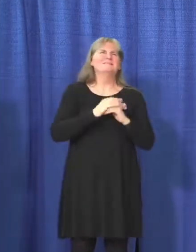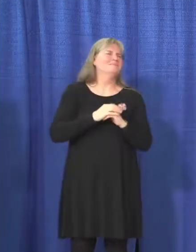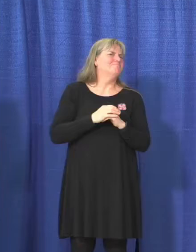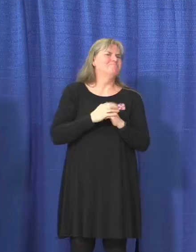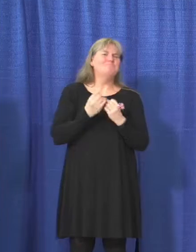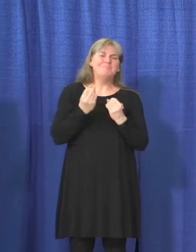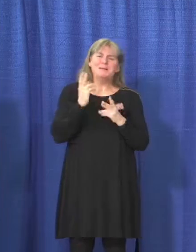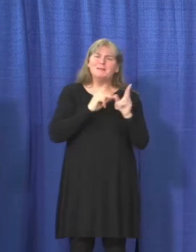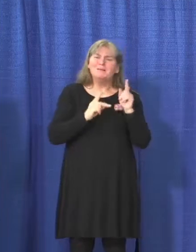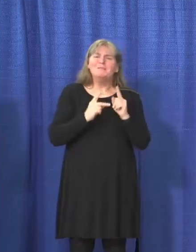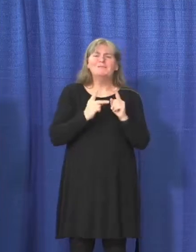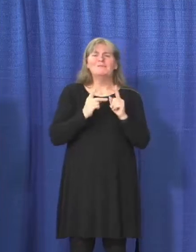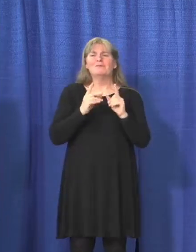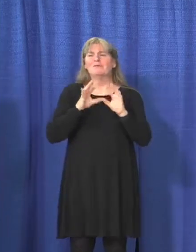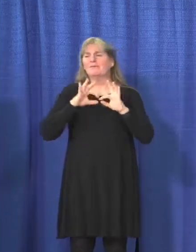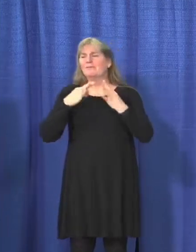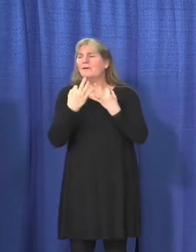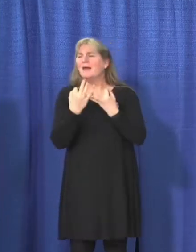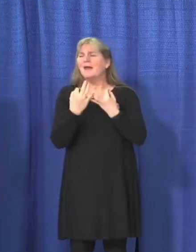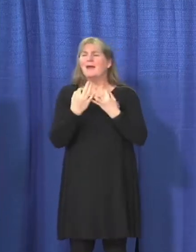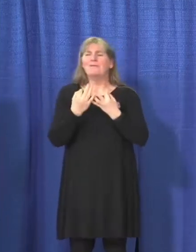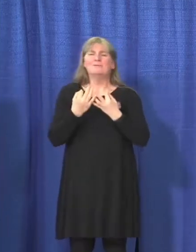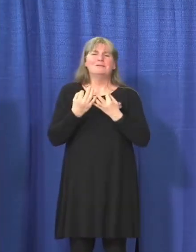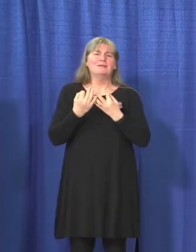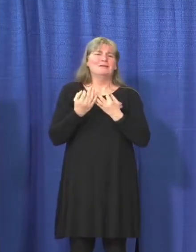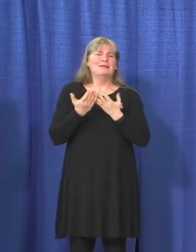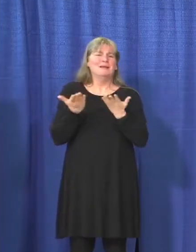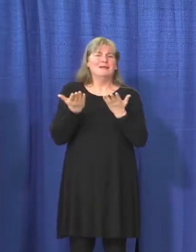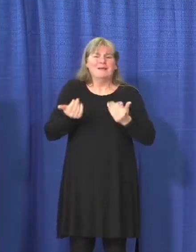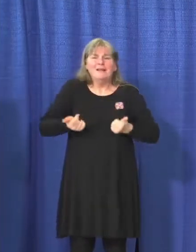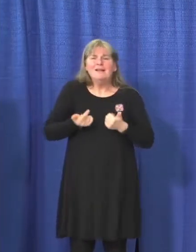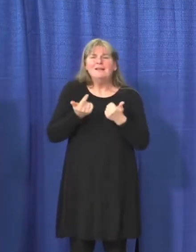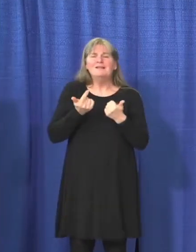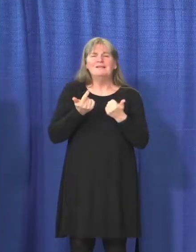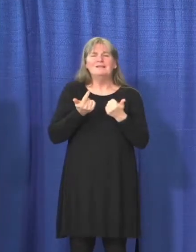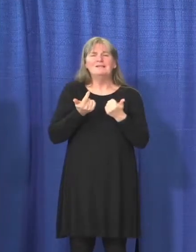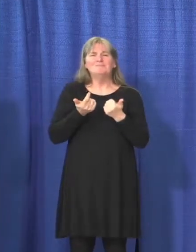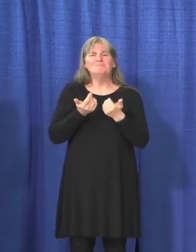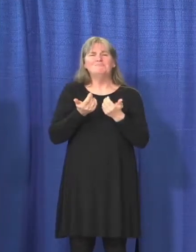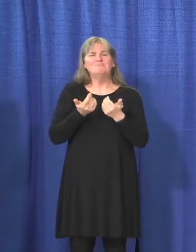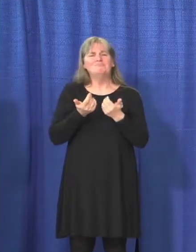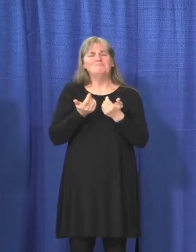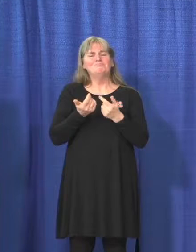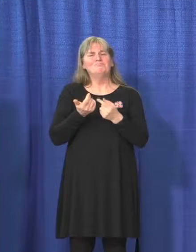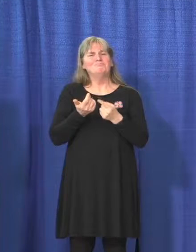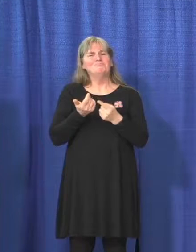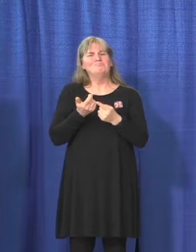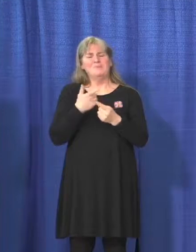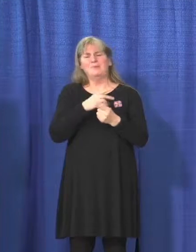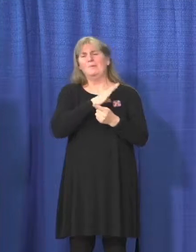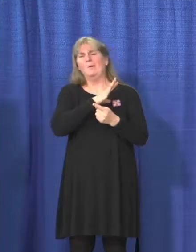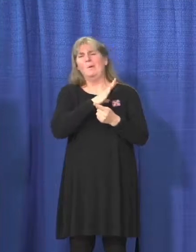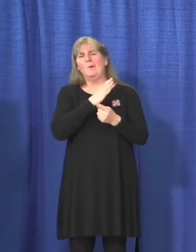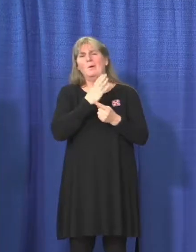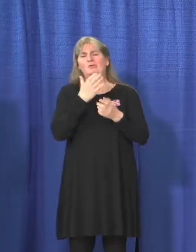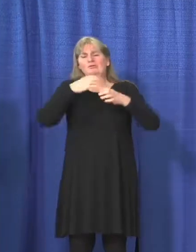our territory and this will be a great opportunity for them to see our many attractions this